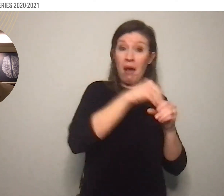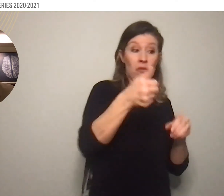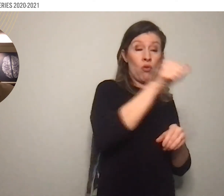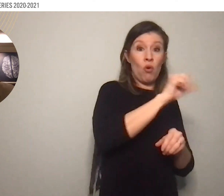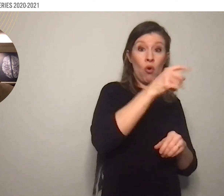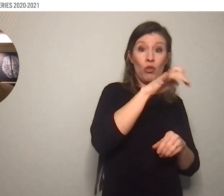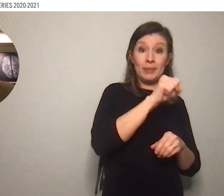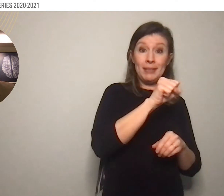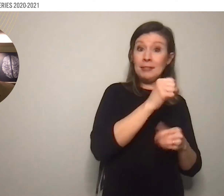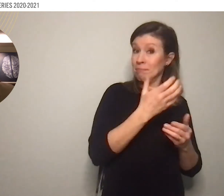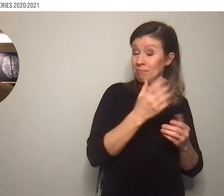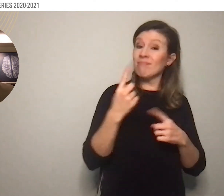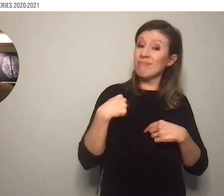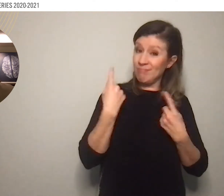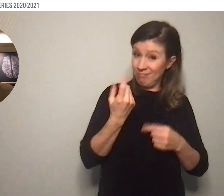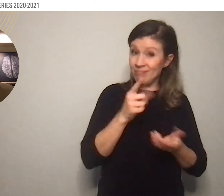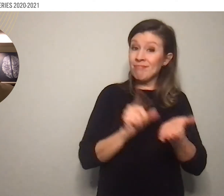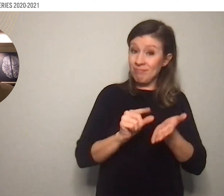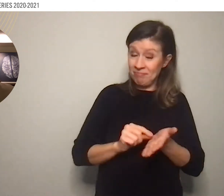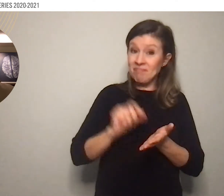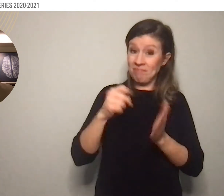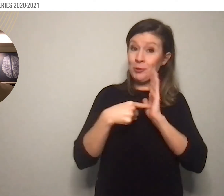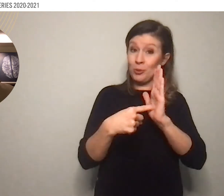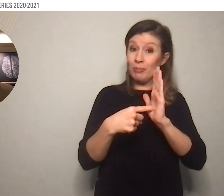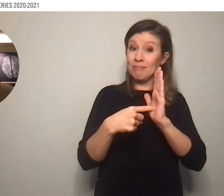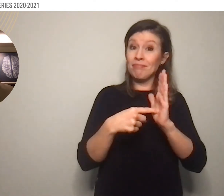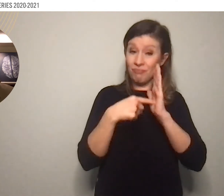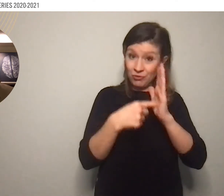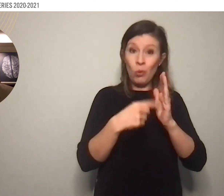So in a few papers now we've have, we have done just that highlighting, you know using the same